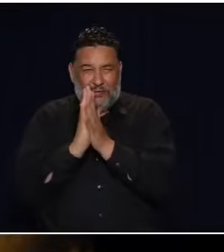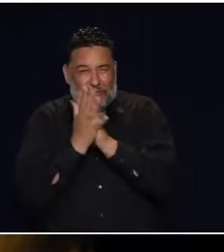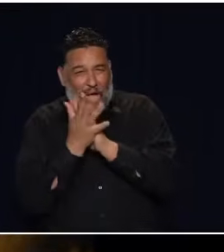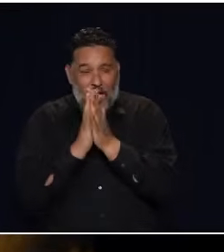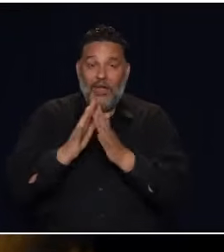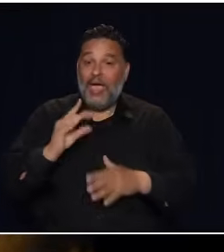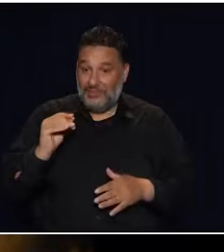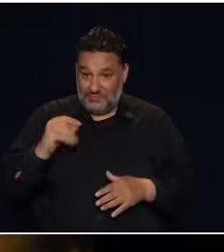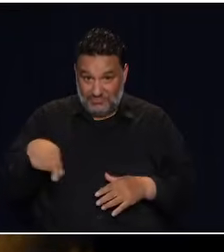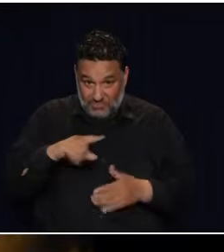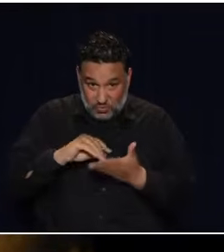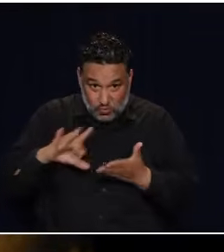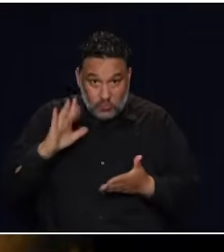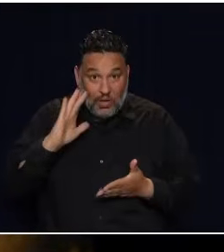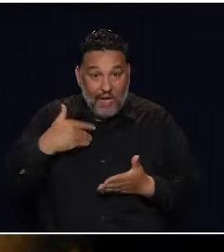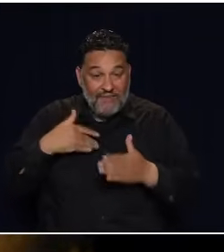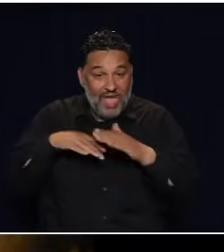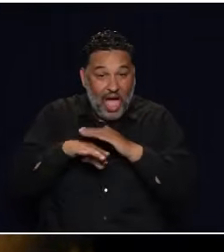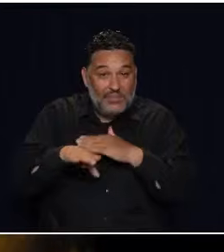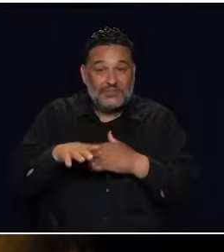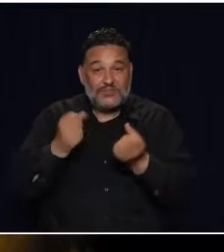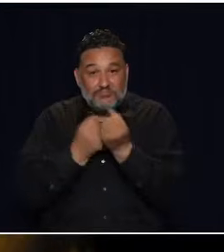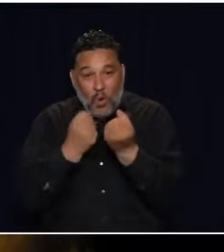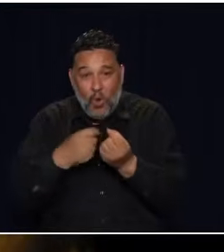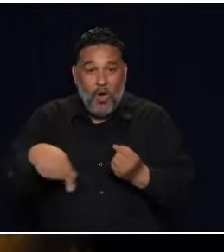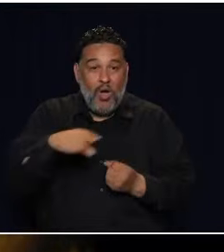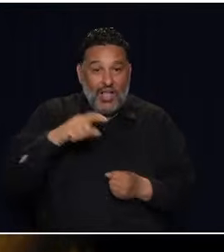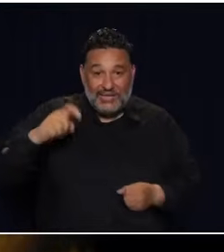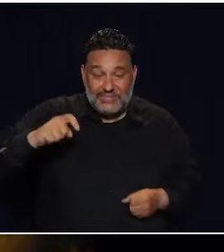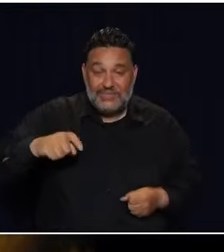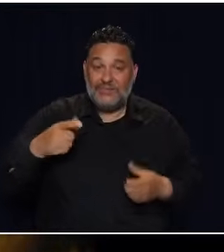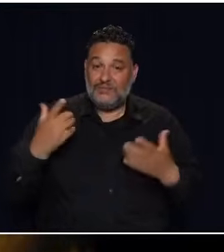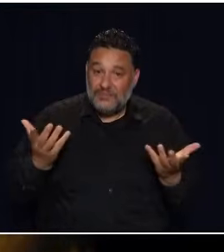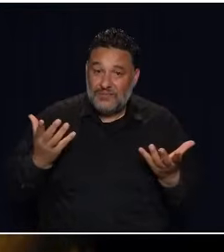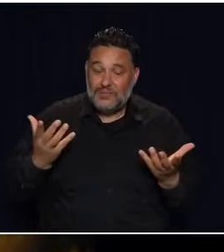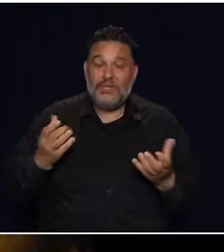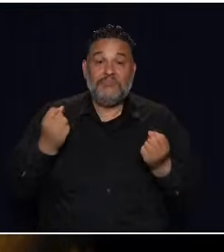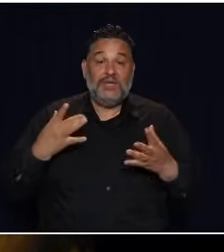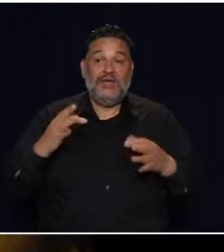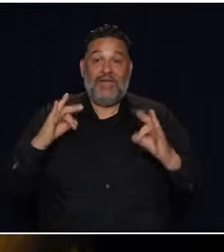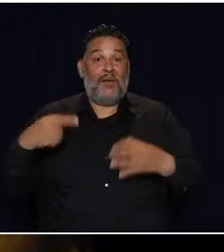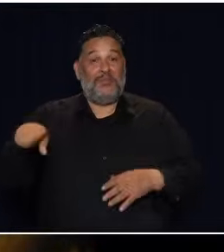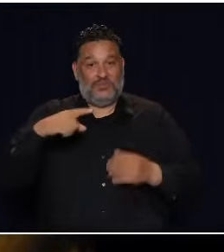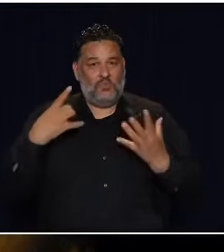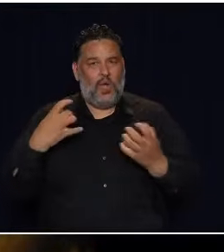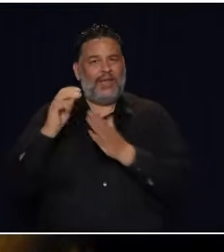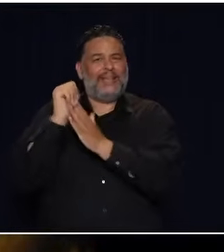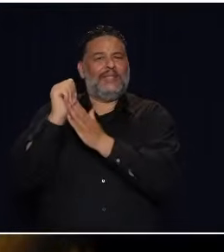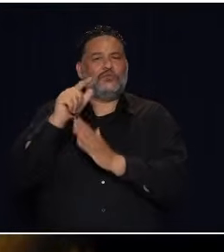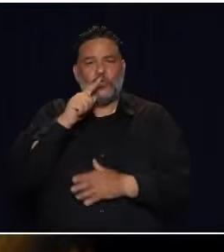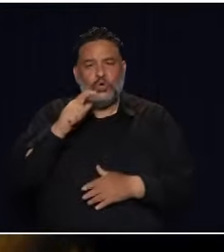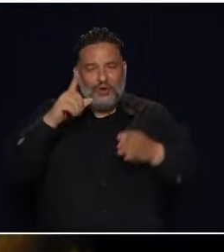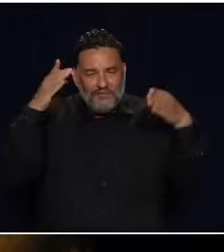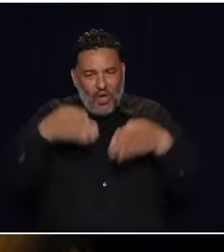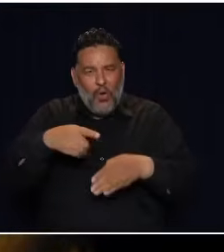CONCERNED ABOUT TEACHER SHORTAGES, OVERCROWDED CLASSROOMS AND WILL OUR STUDENTS HAVE ACCESS TO THE SUPPORT THEY